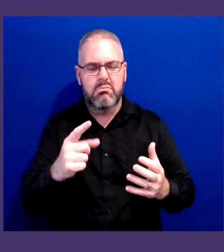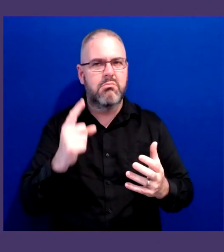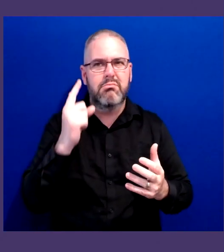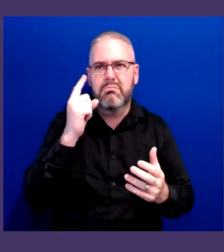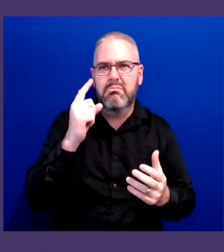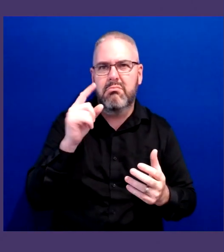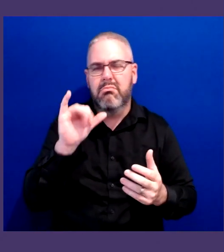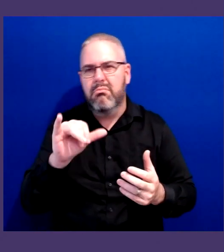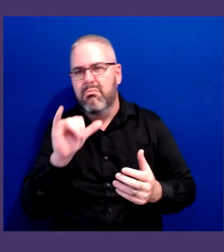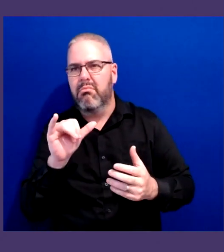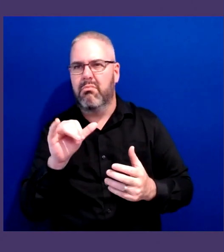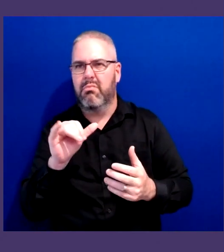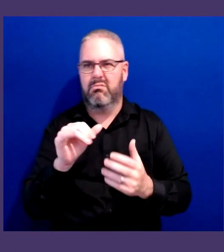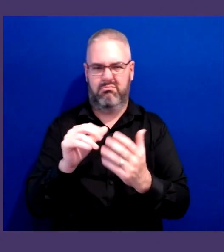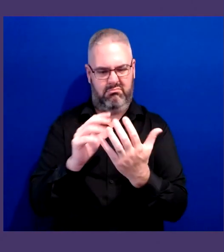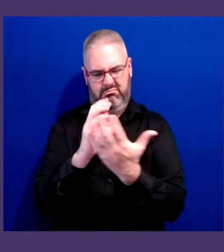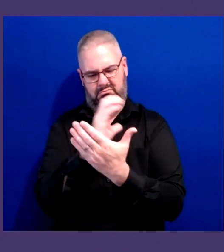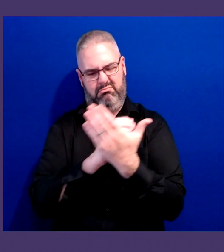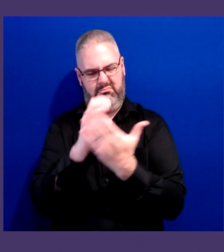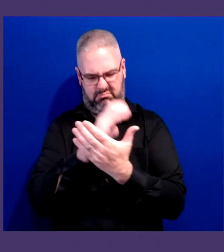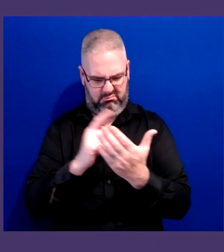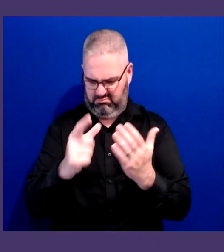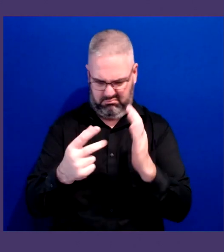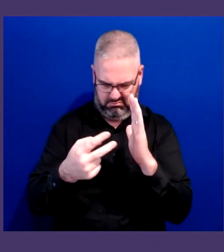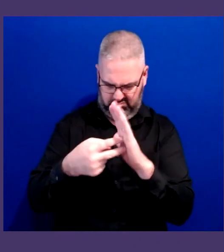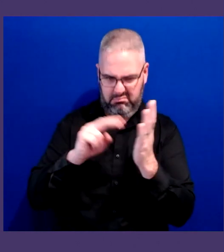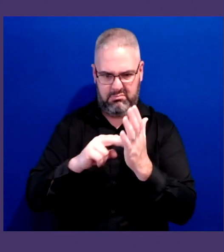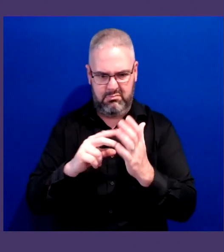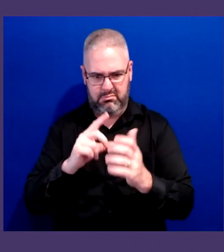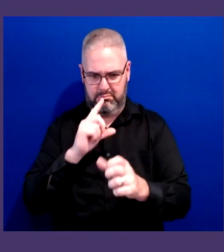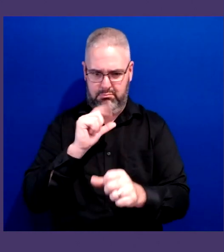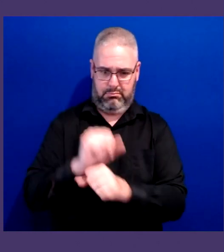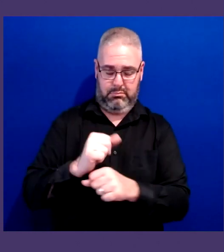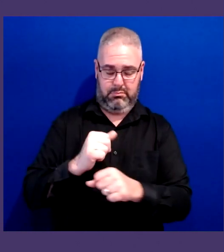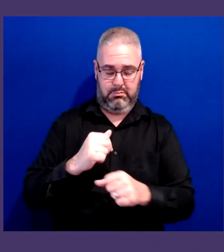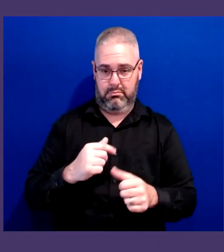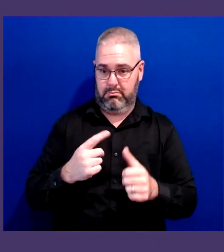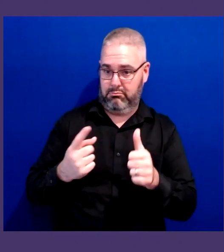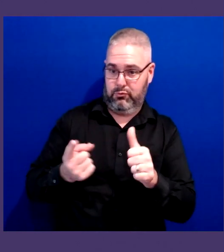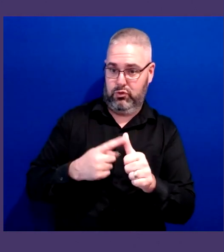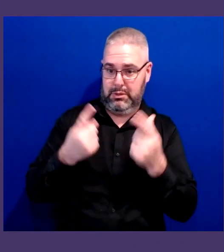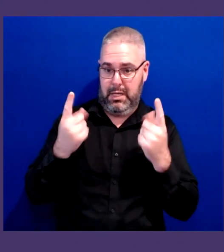think, I actually thought this when I first heard it, a bit of your brain goes, "Yeah,